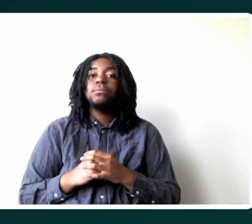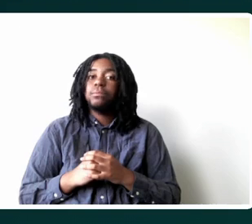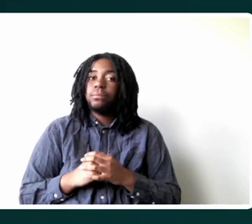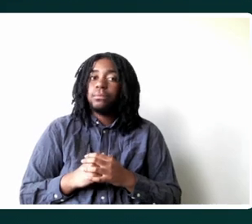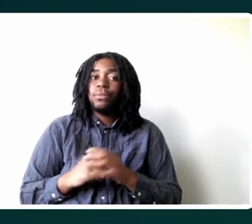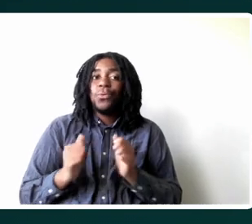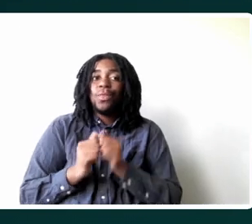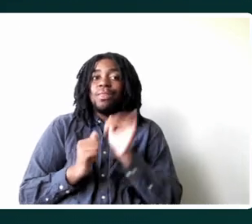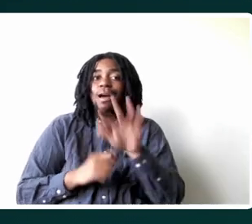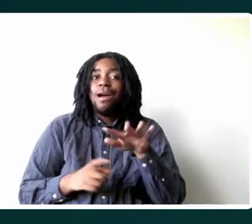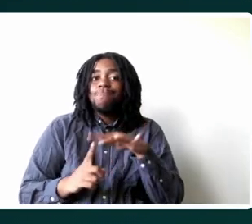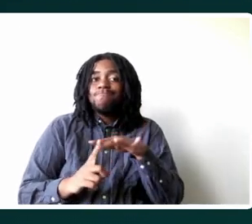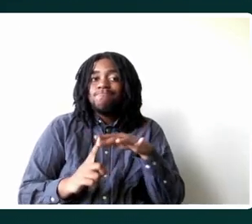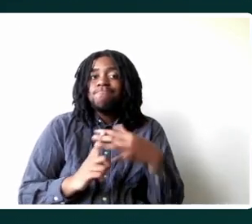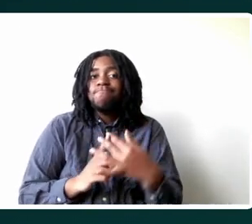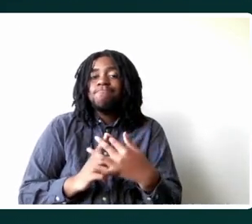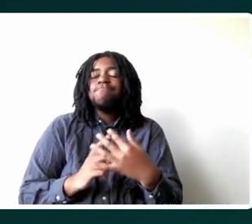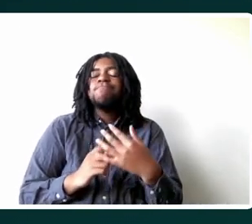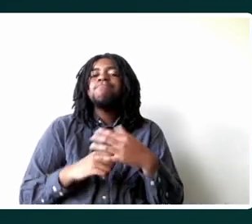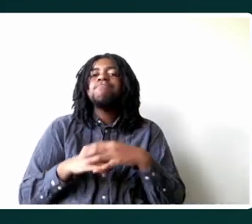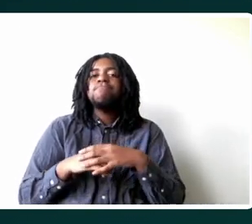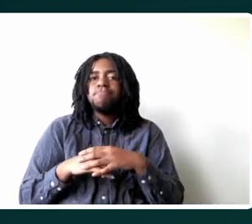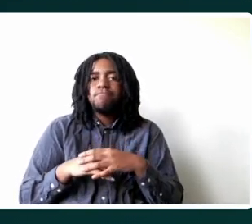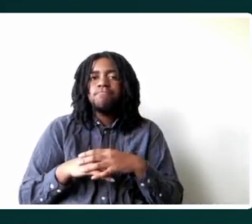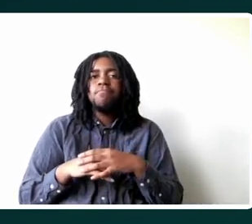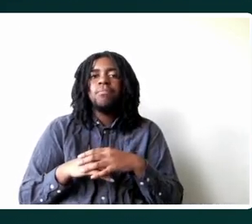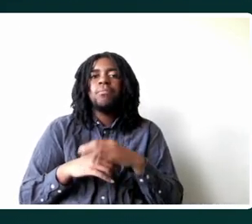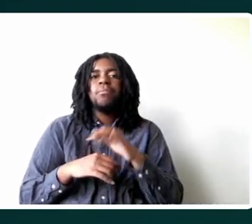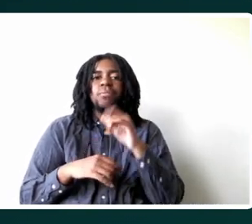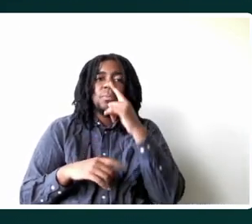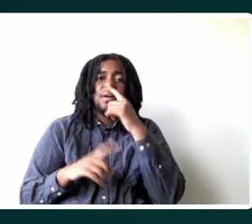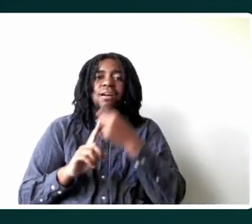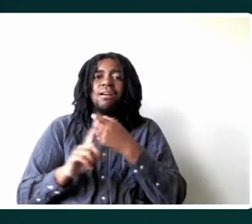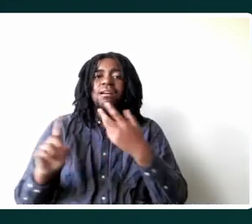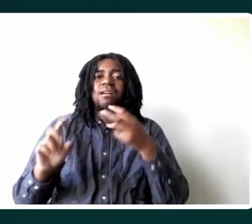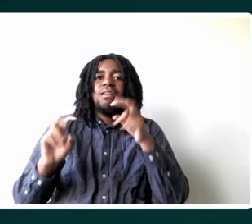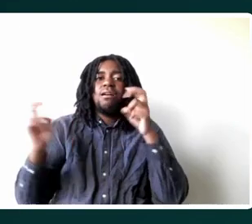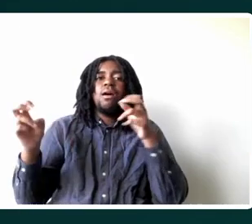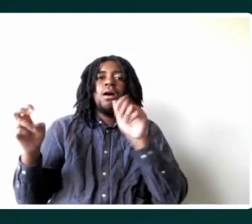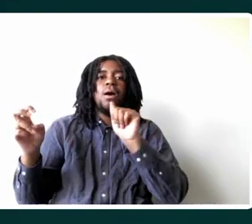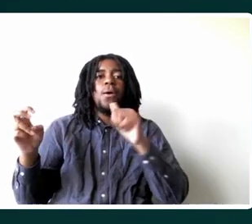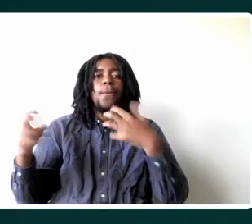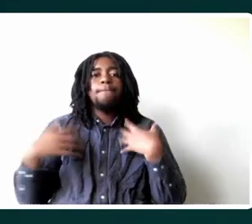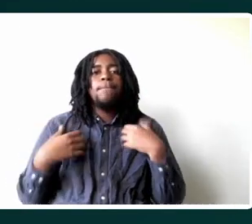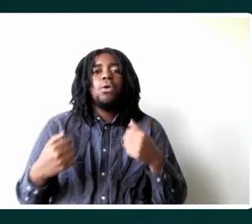what can you tell us about "A Bold and Beautiful Vision?" Samir Meghelli: Yeah. So, this exhibition,